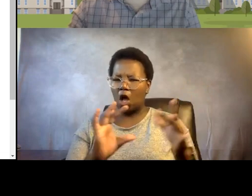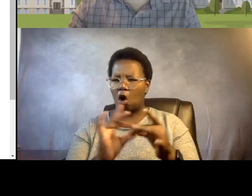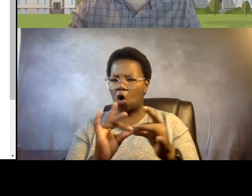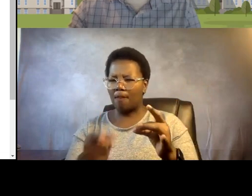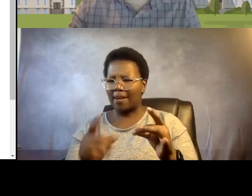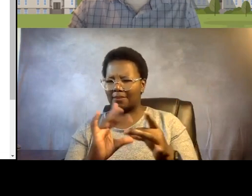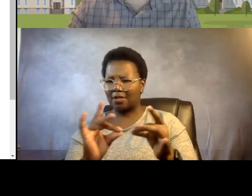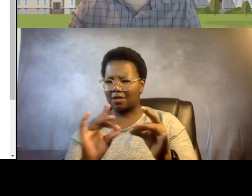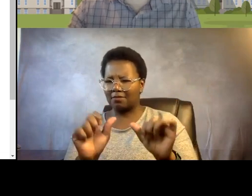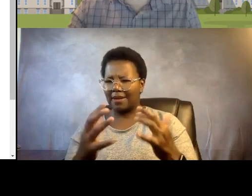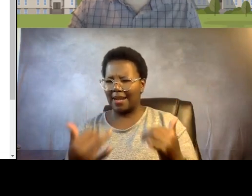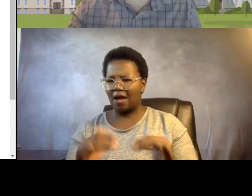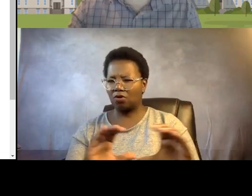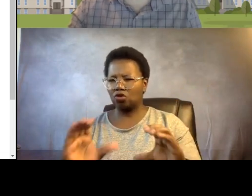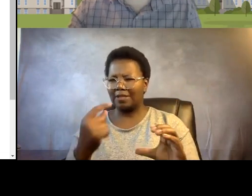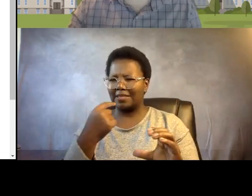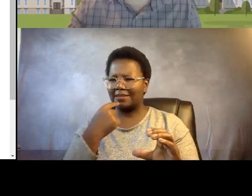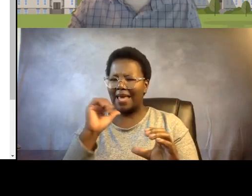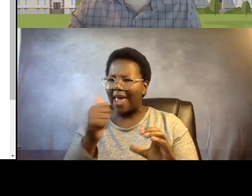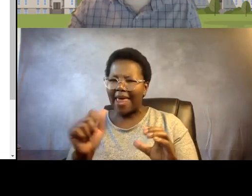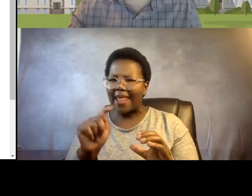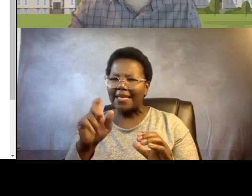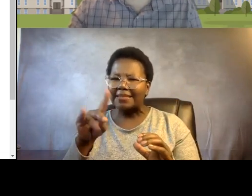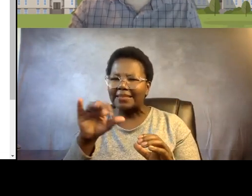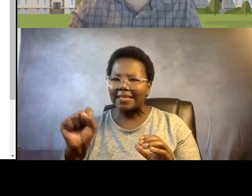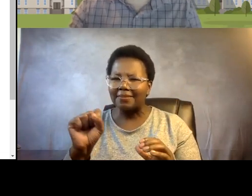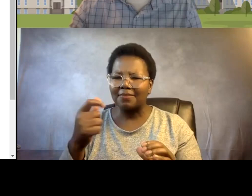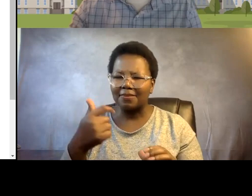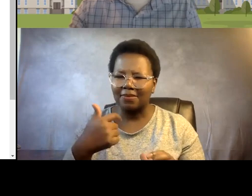"any tips for testing or documenting in React or other dynamic front-end systems?